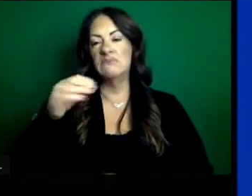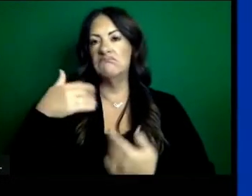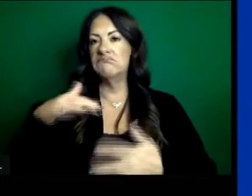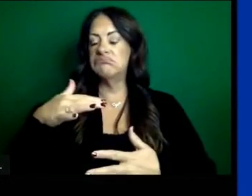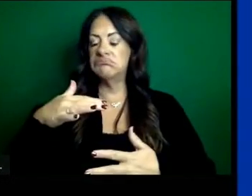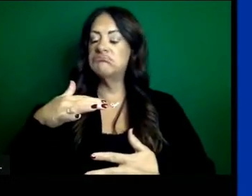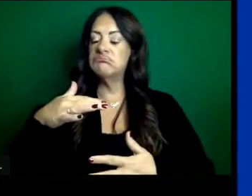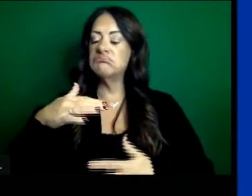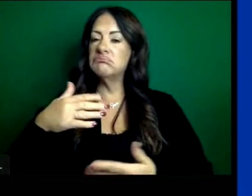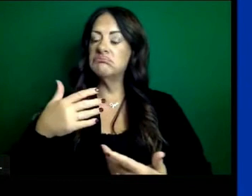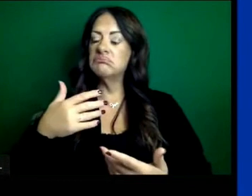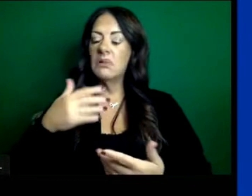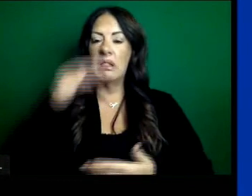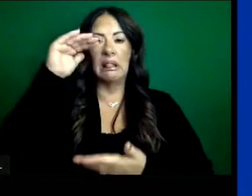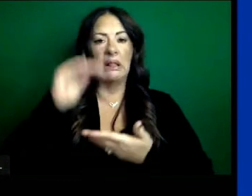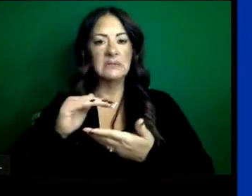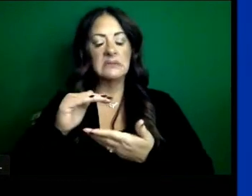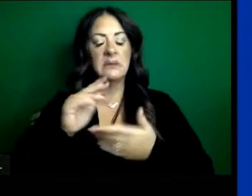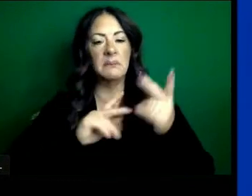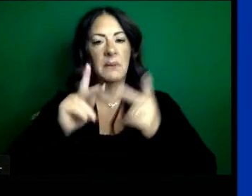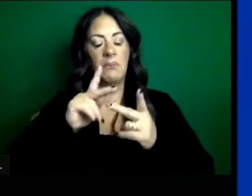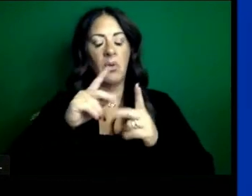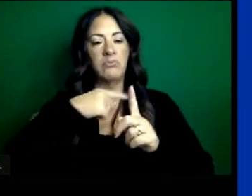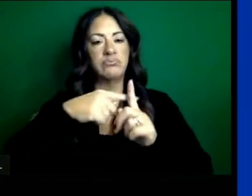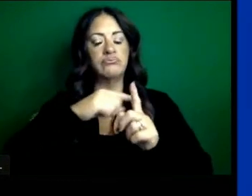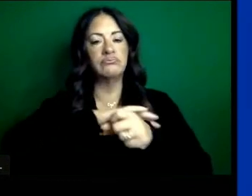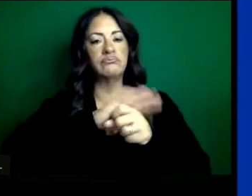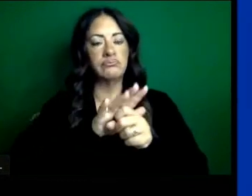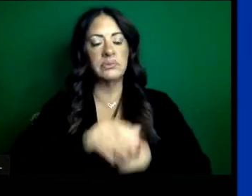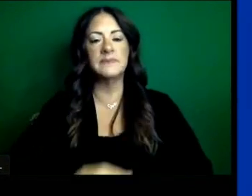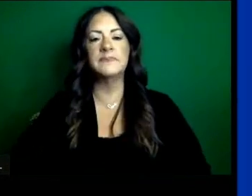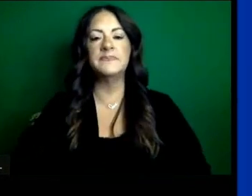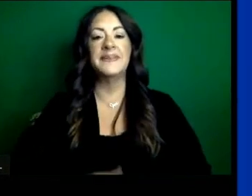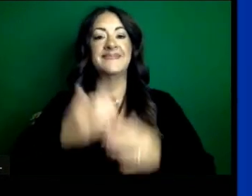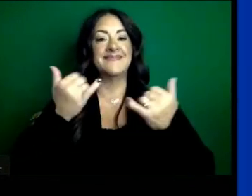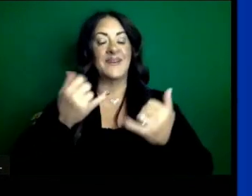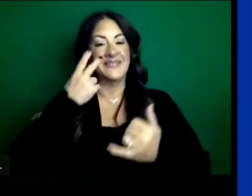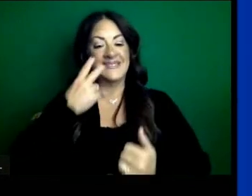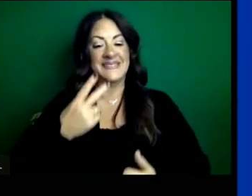ACCURATE NUMBER. 14 DAY POSITIVE DOWN TO 7.2% AS WELL.